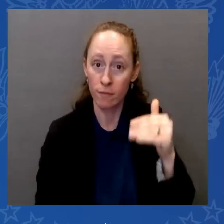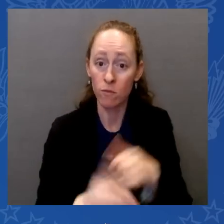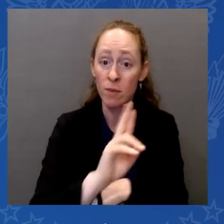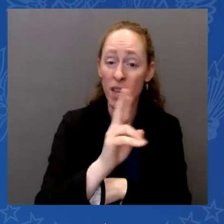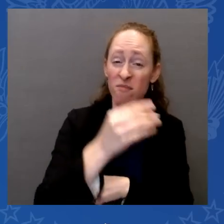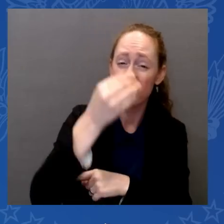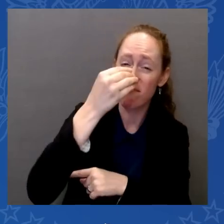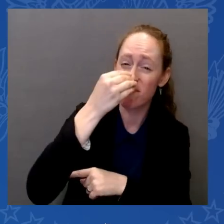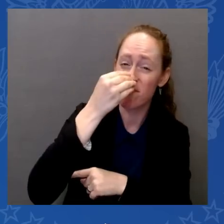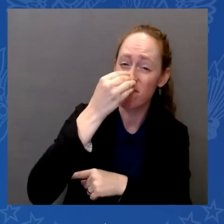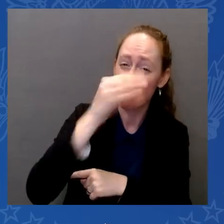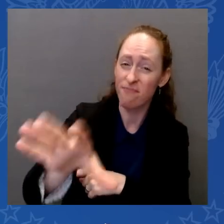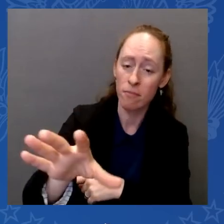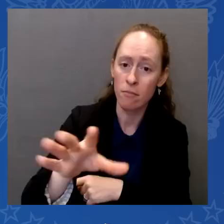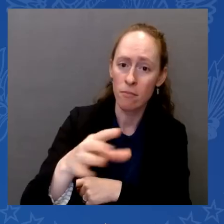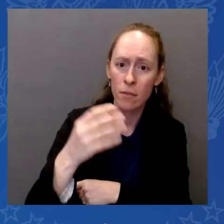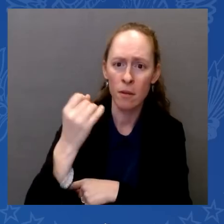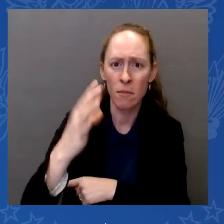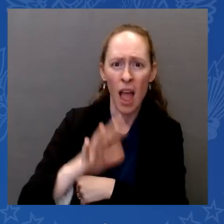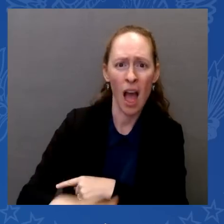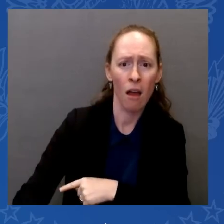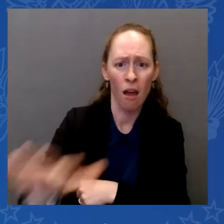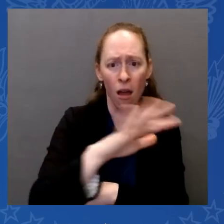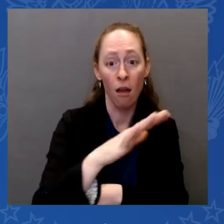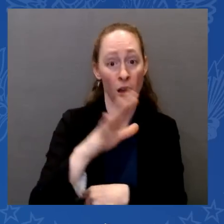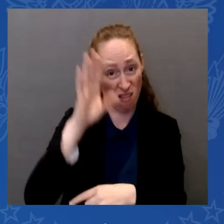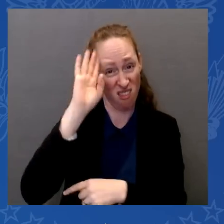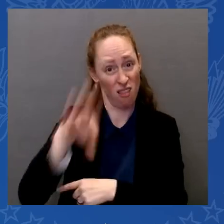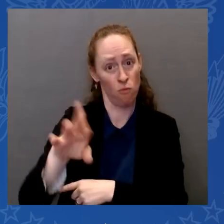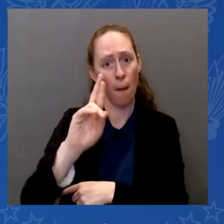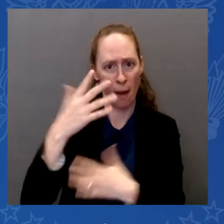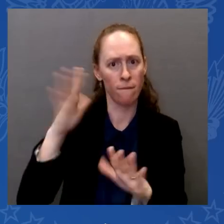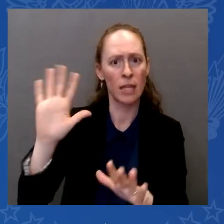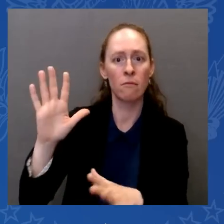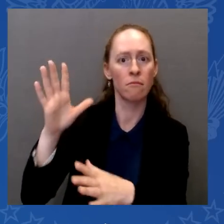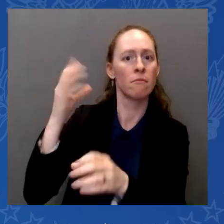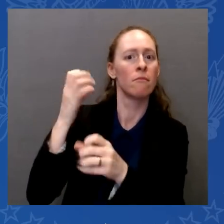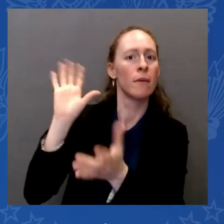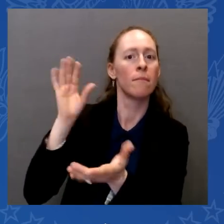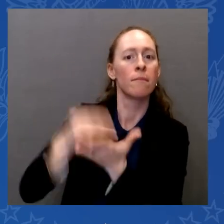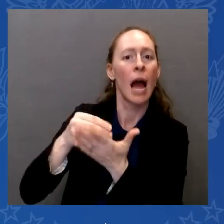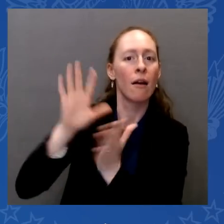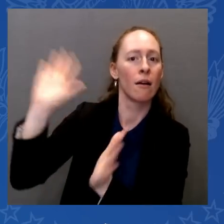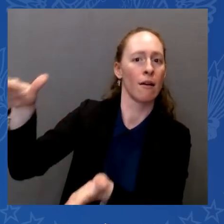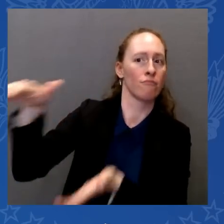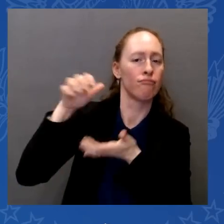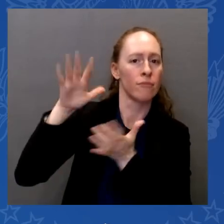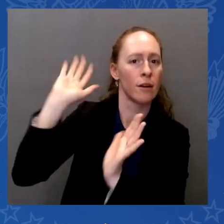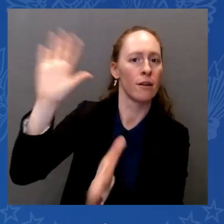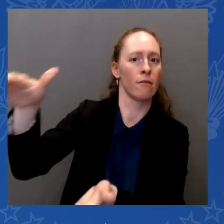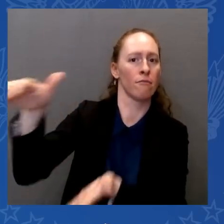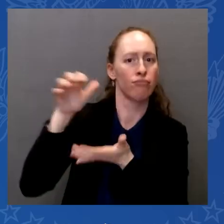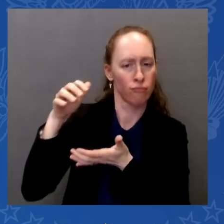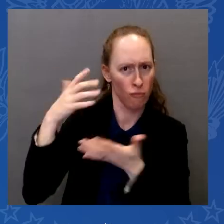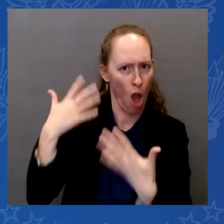in pandemic relief loans -- the PPP loans -- but who now attack the working- and middle-class Americans who are getting relief.